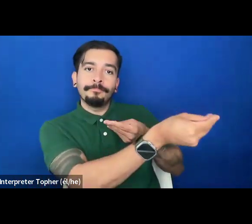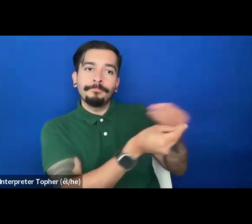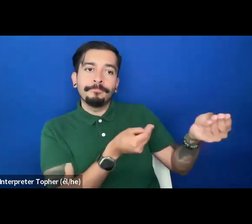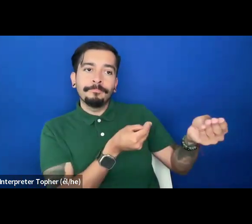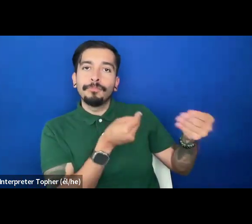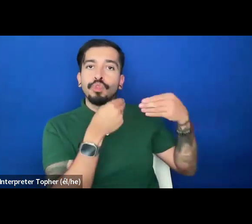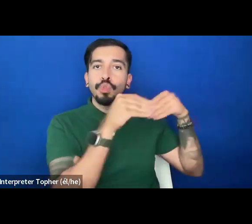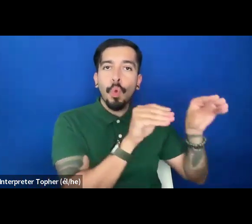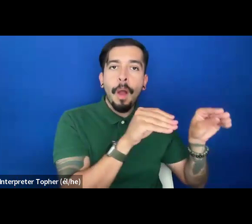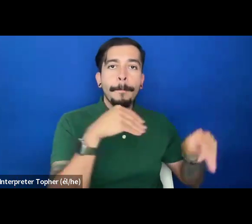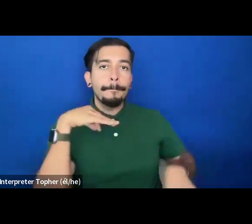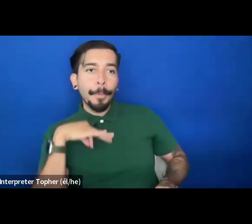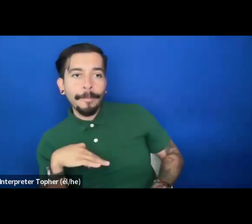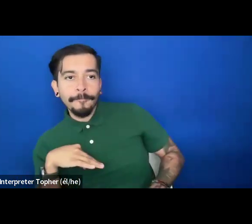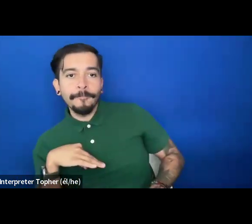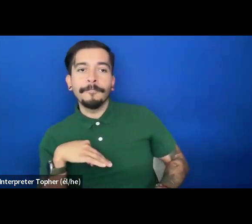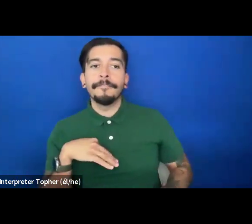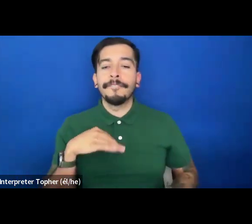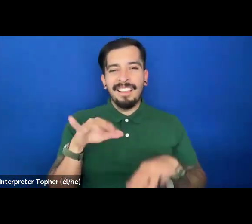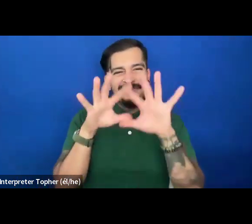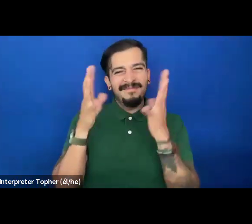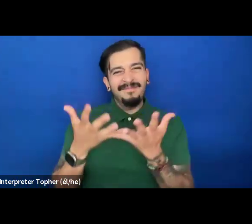in ways that create profit are valued more,